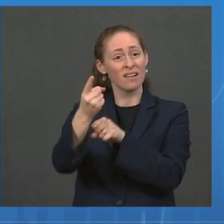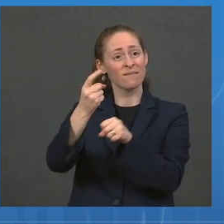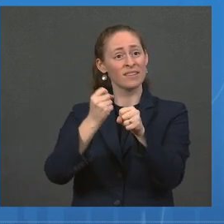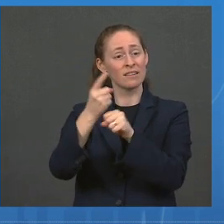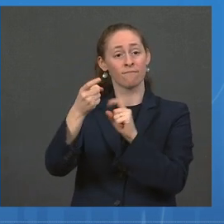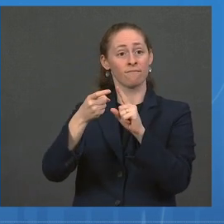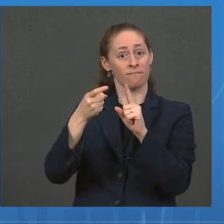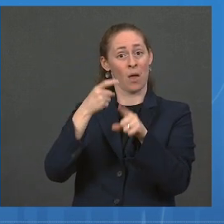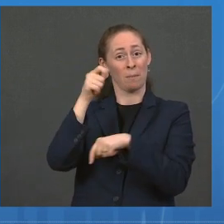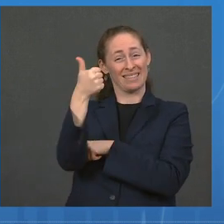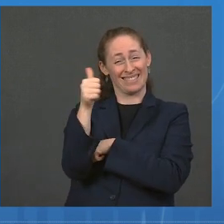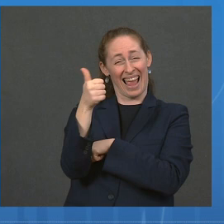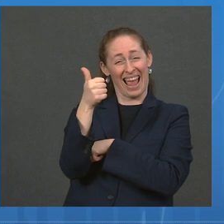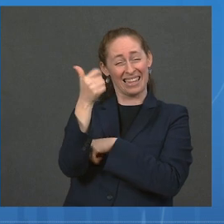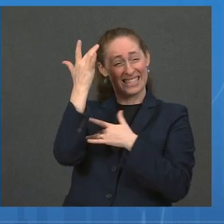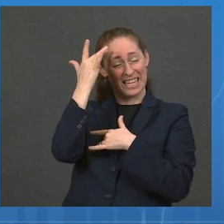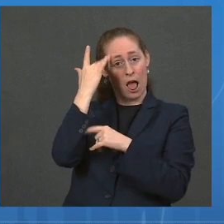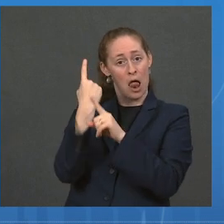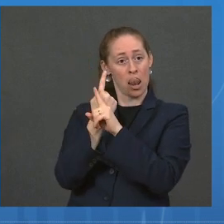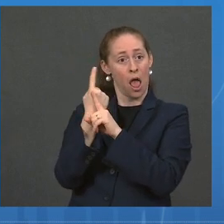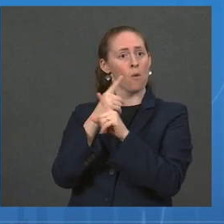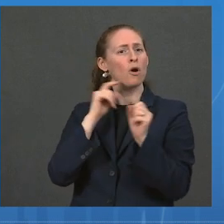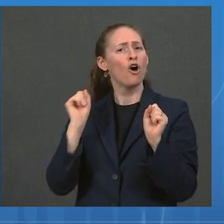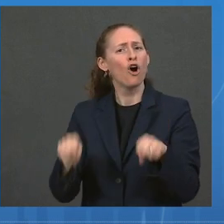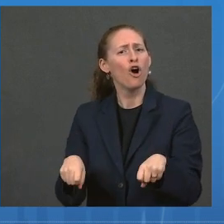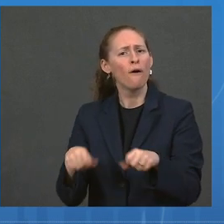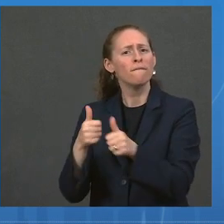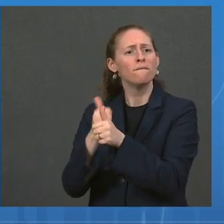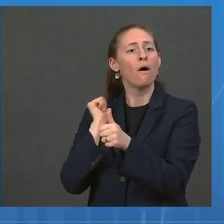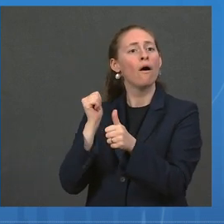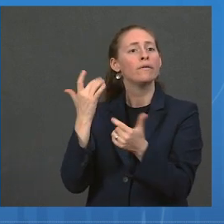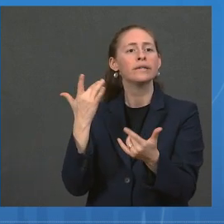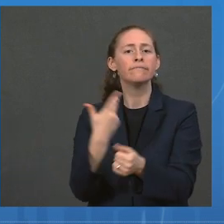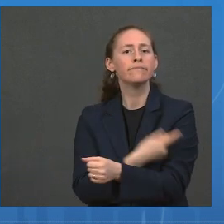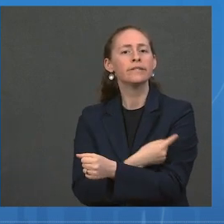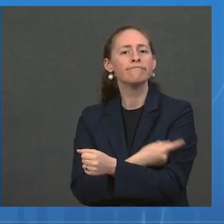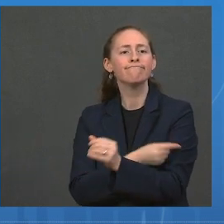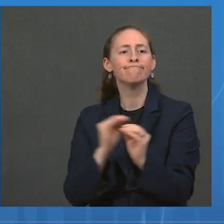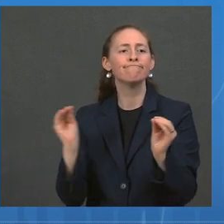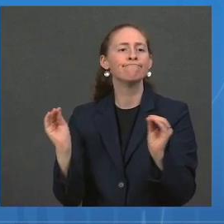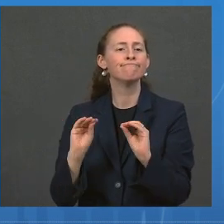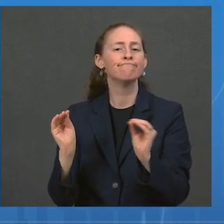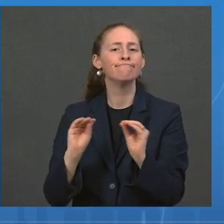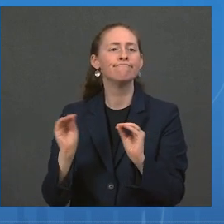given just between the year 2000 and 2019,